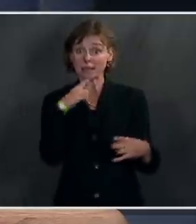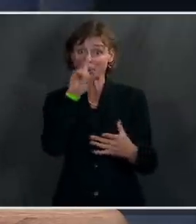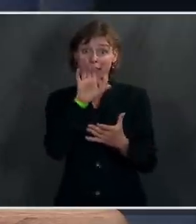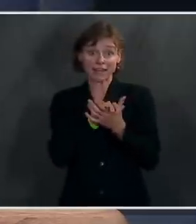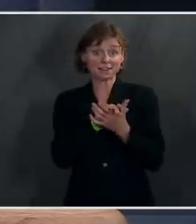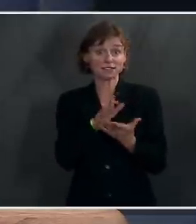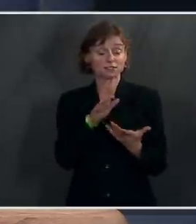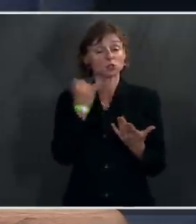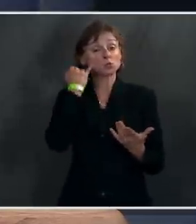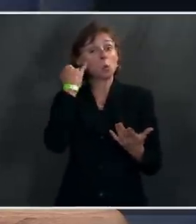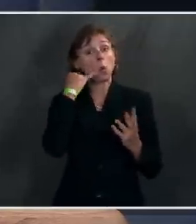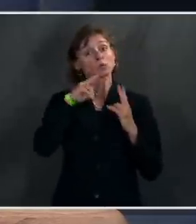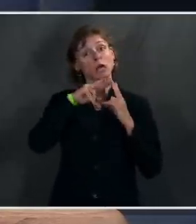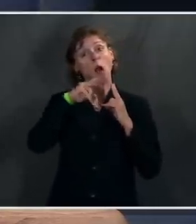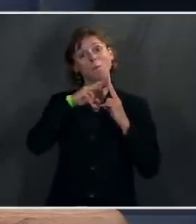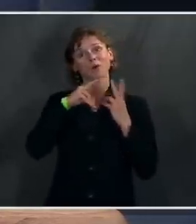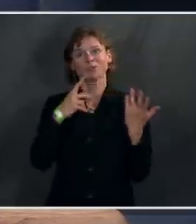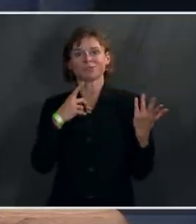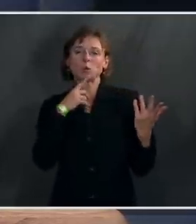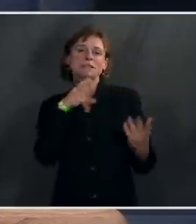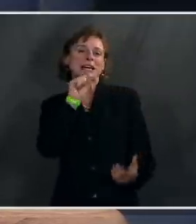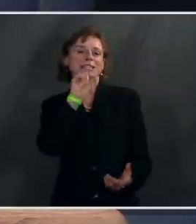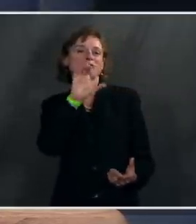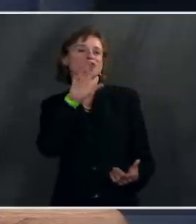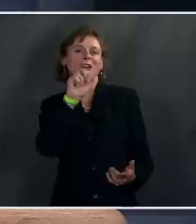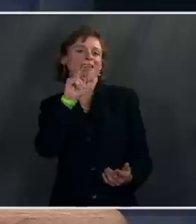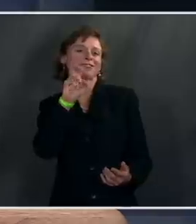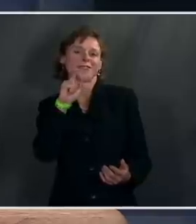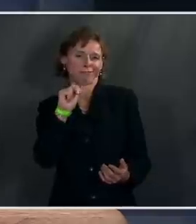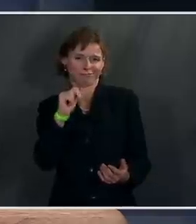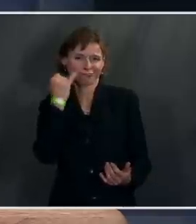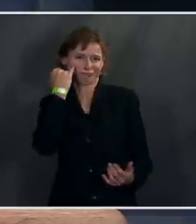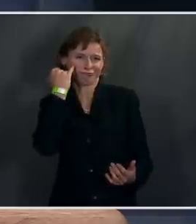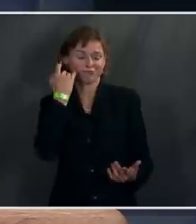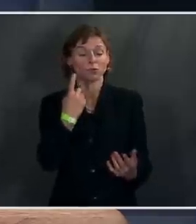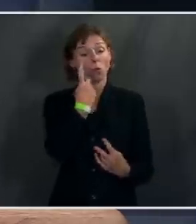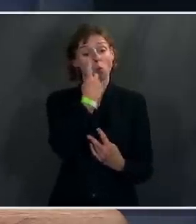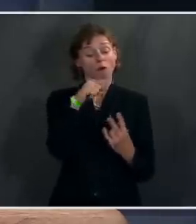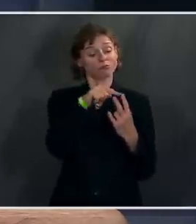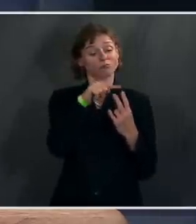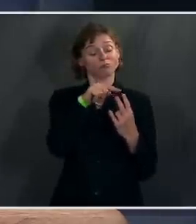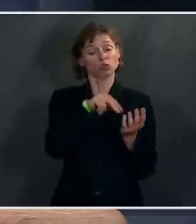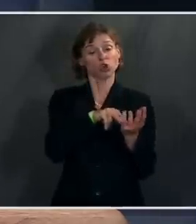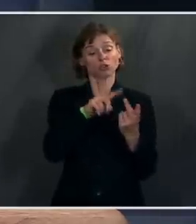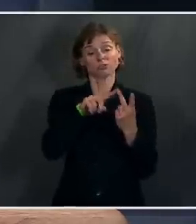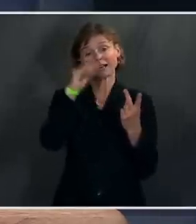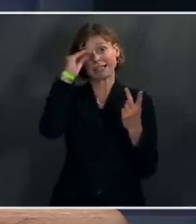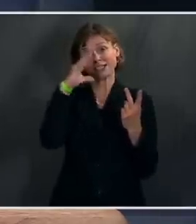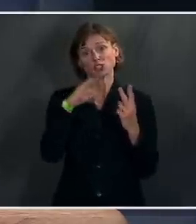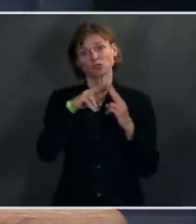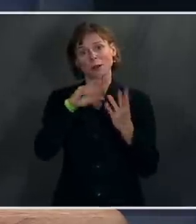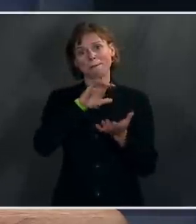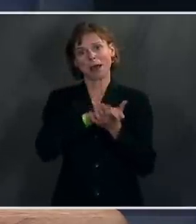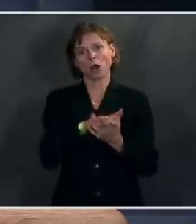let's say they're in Scranton just for the sake of argument. One is working as a nurse. The other is a teacher making $120,000 a year.